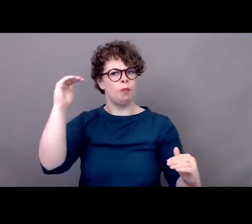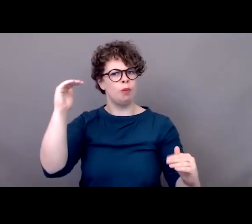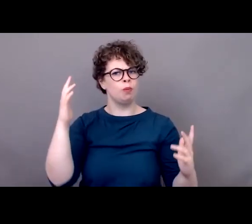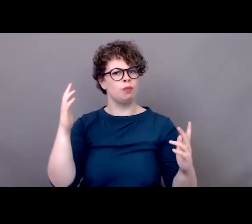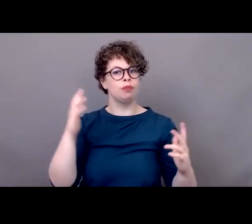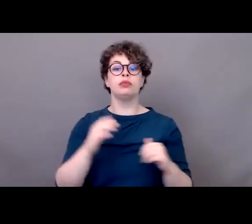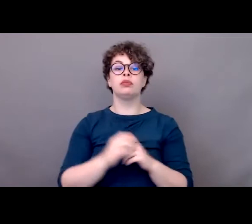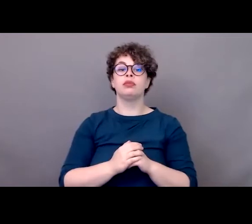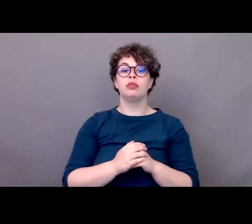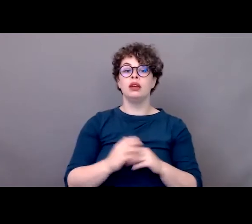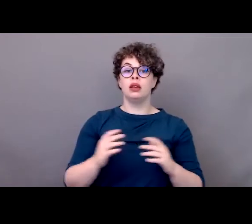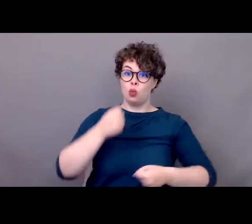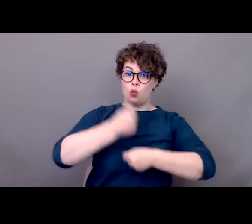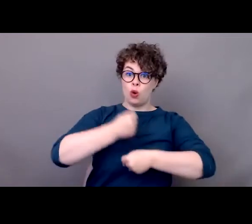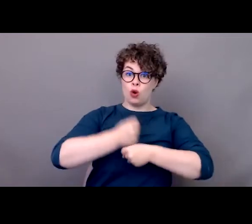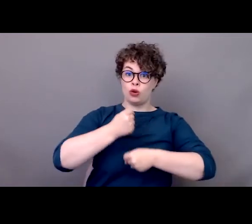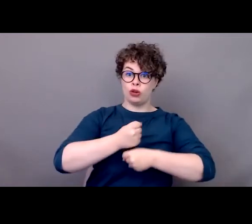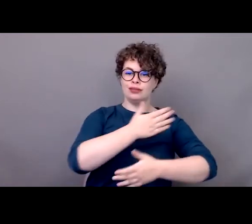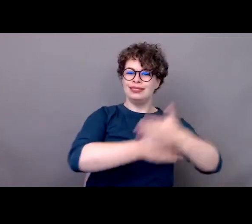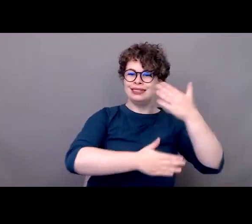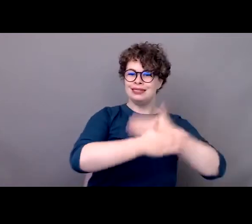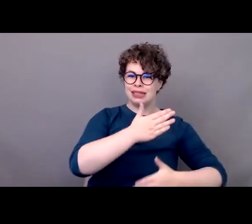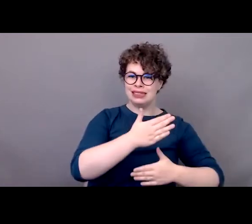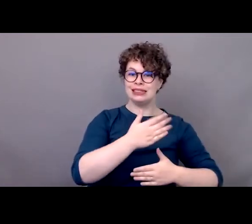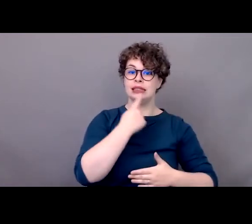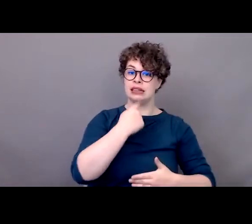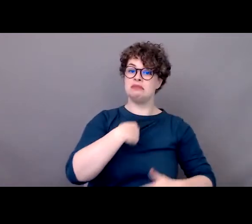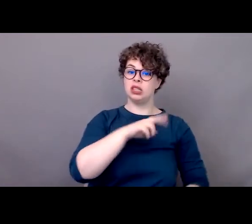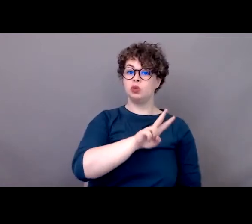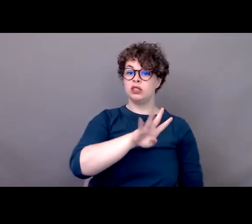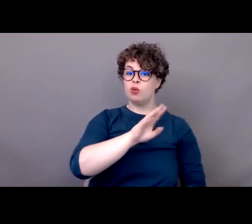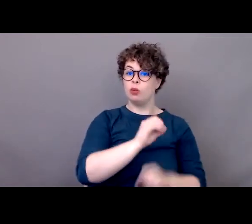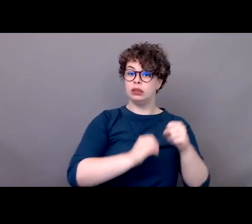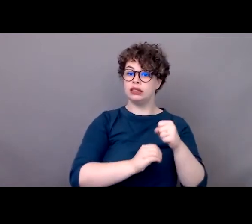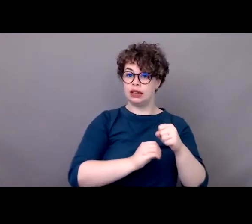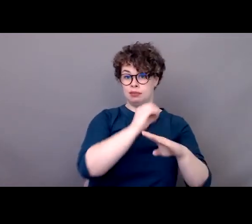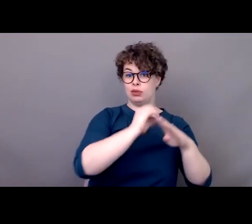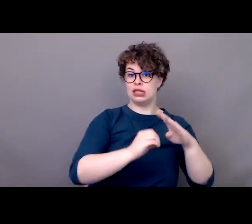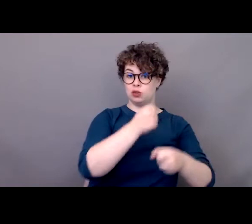were currently working in the last year, compared to 75% of people without disabilities.